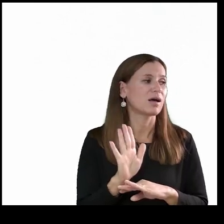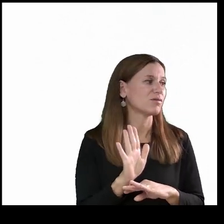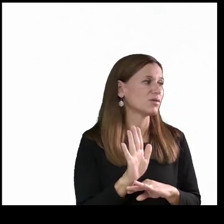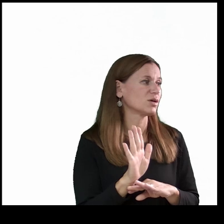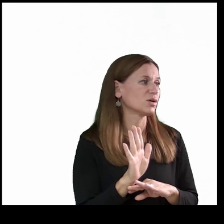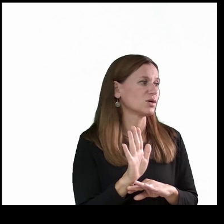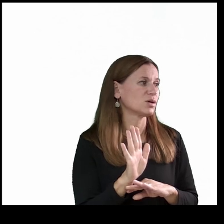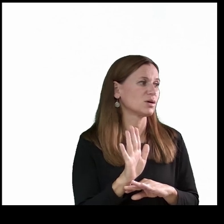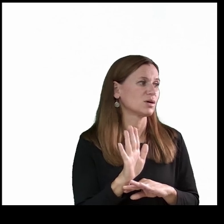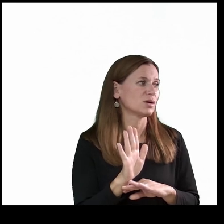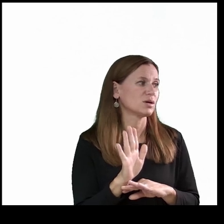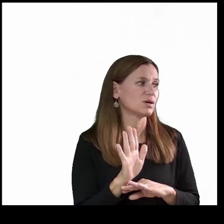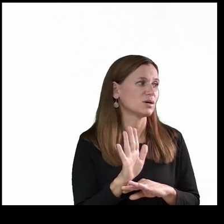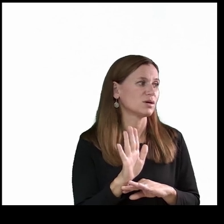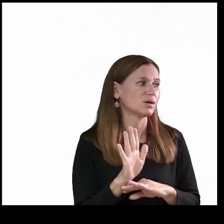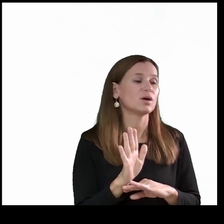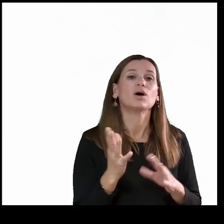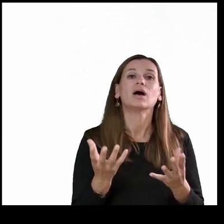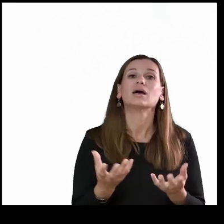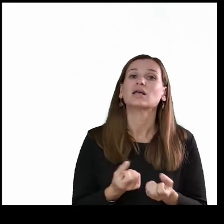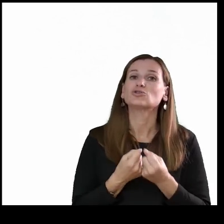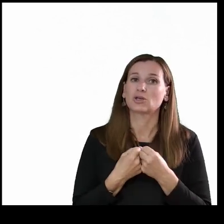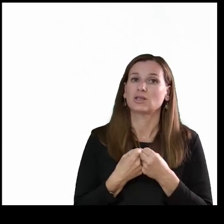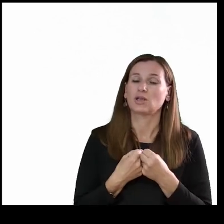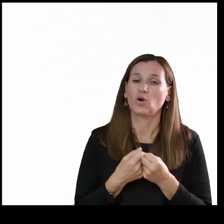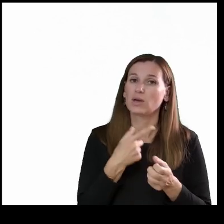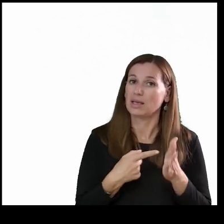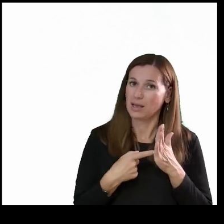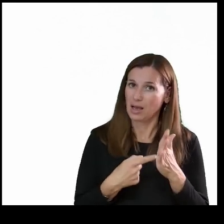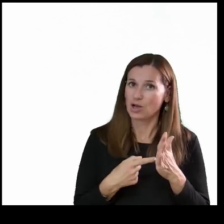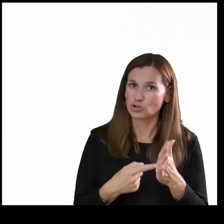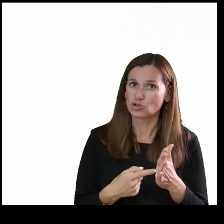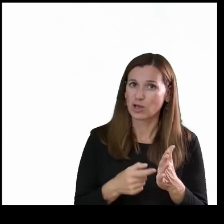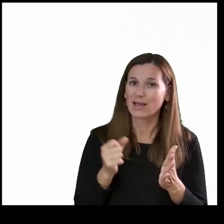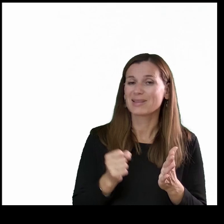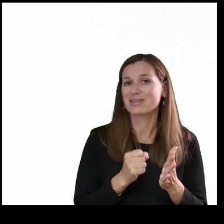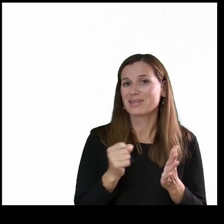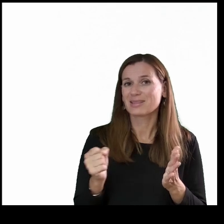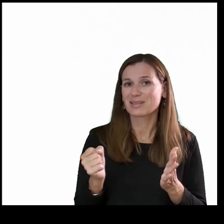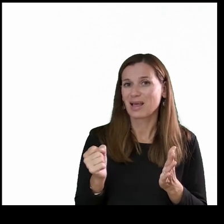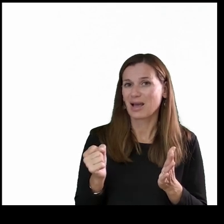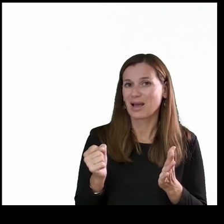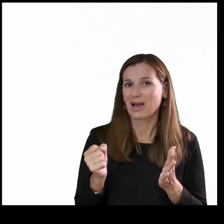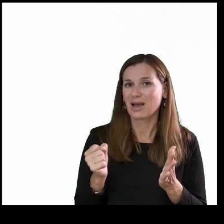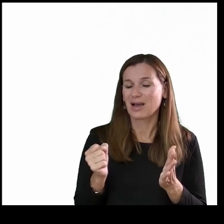solution which shows that the truth, the most valuable